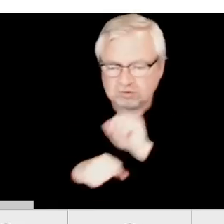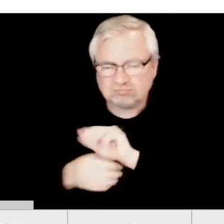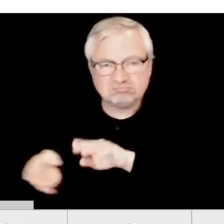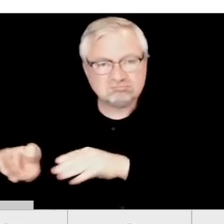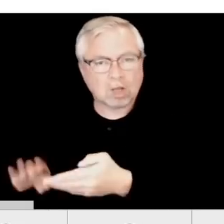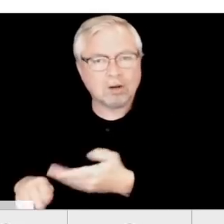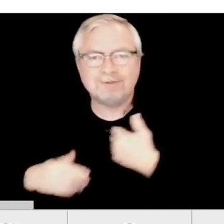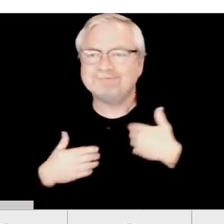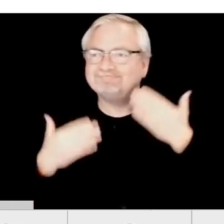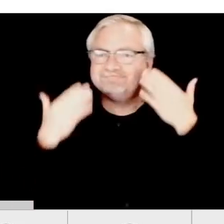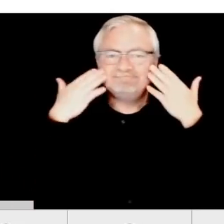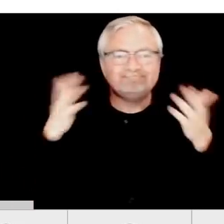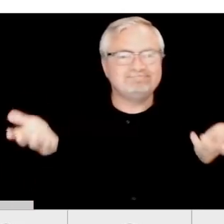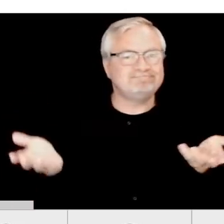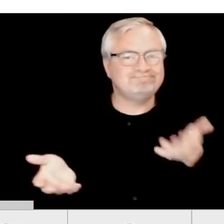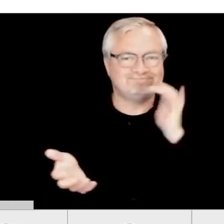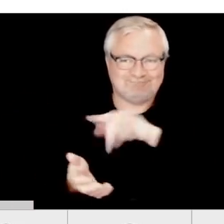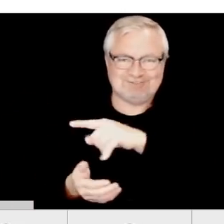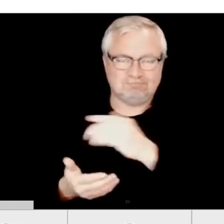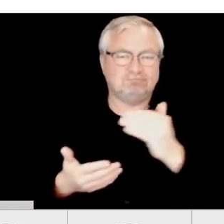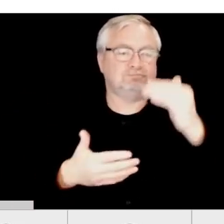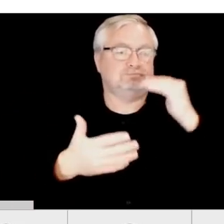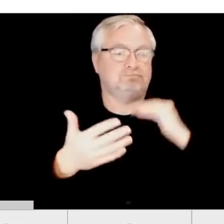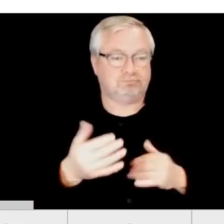And on this last point, that's also true for Minnesota.